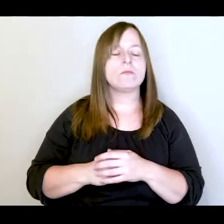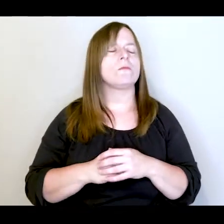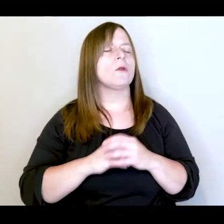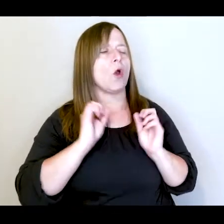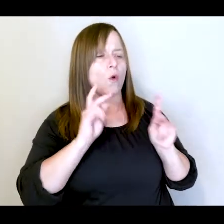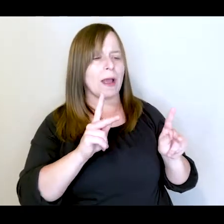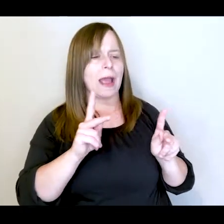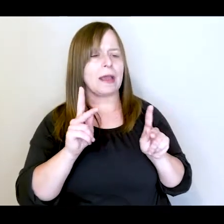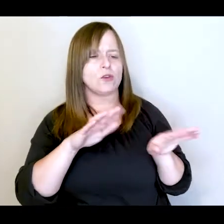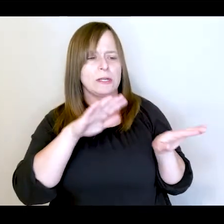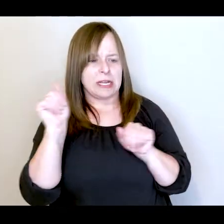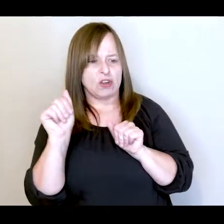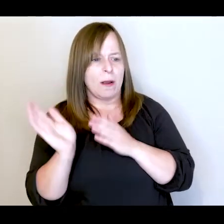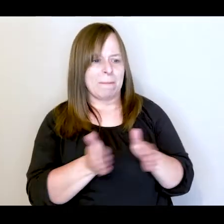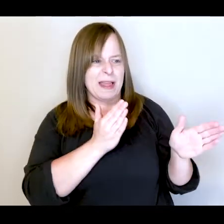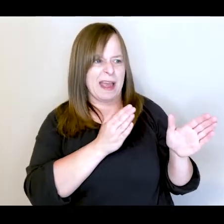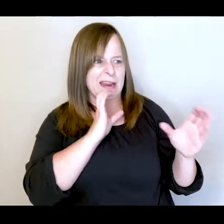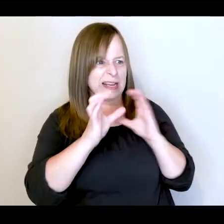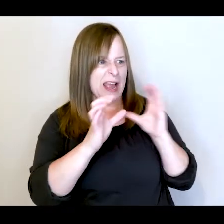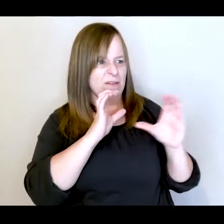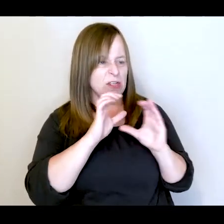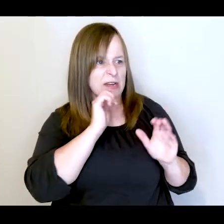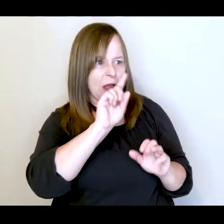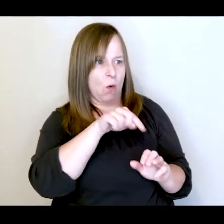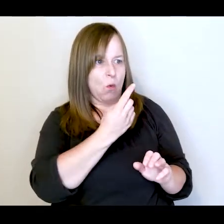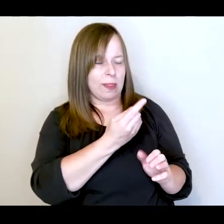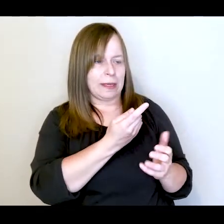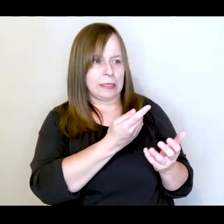K: So the discharge plan is really a conversation not only with